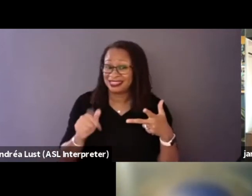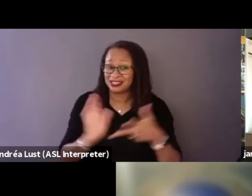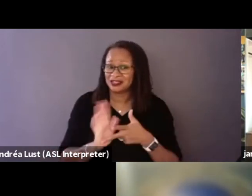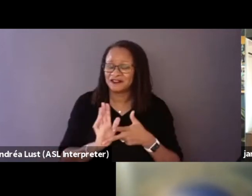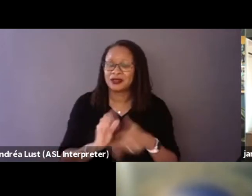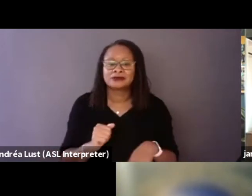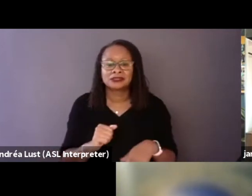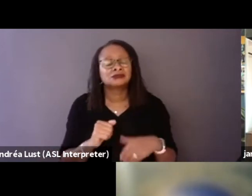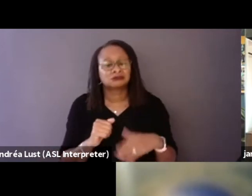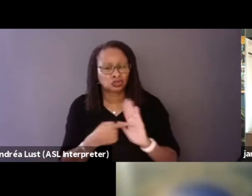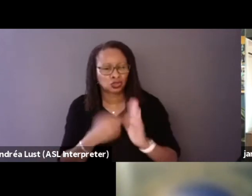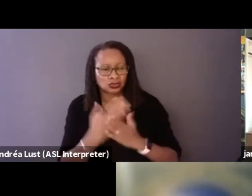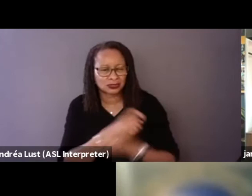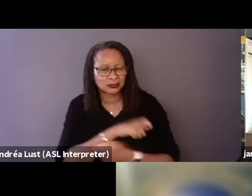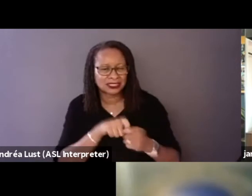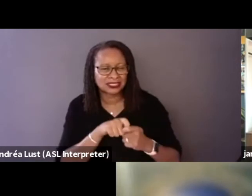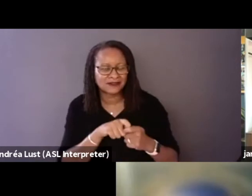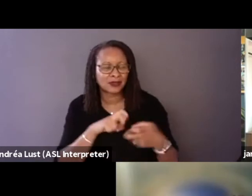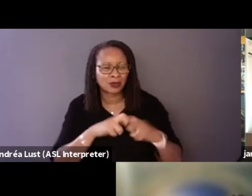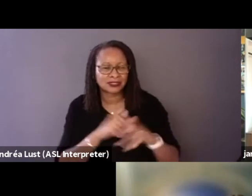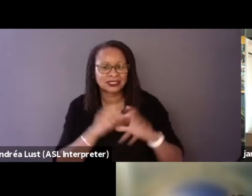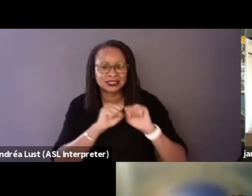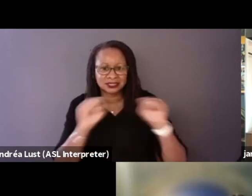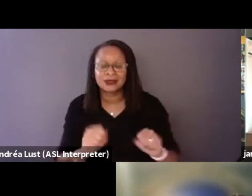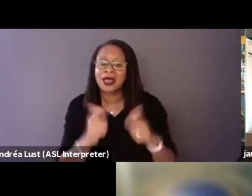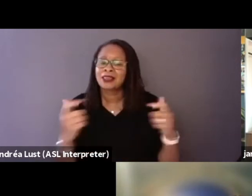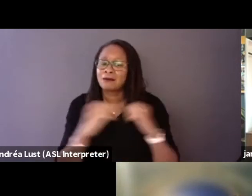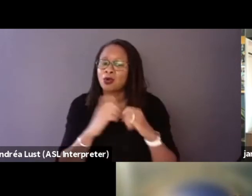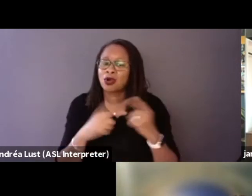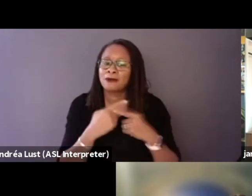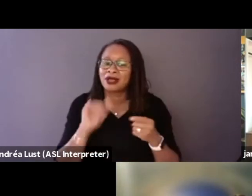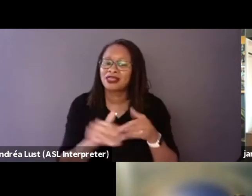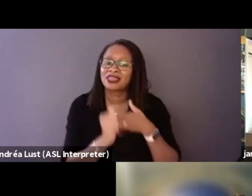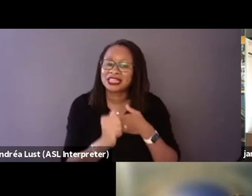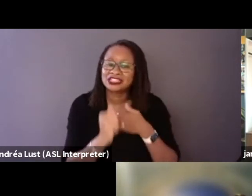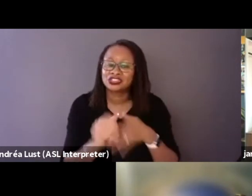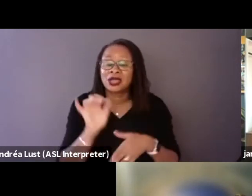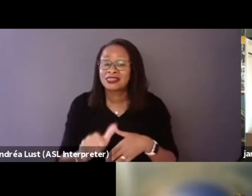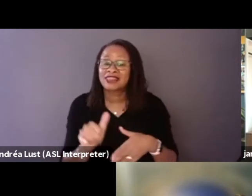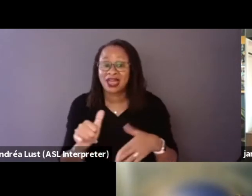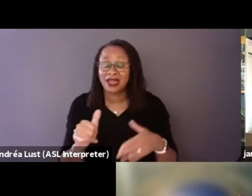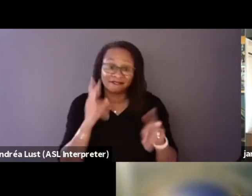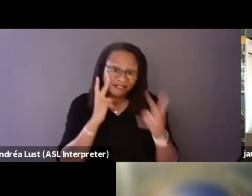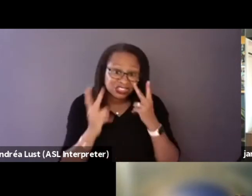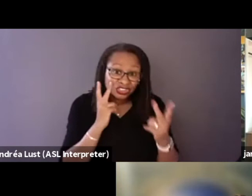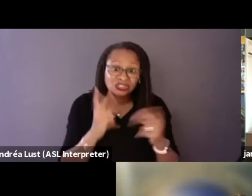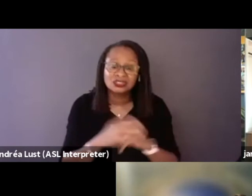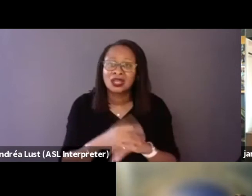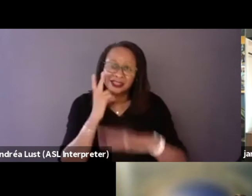into some specific problems in the system, but it was much more about that leadership, about that vision, about really trying to communicate